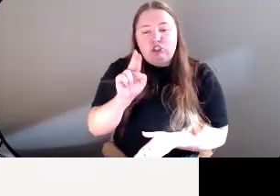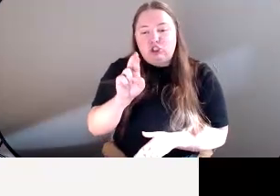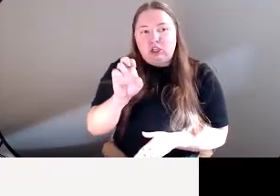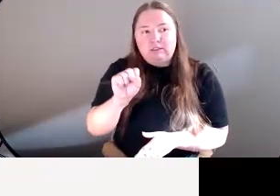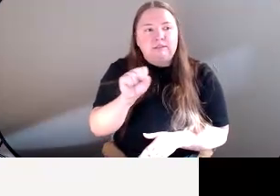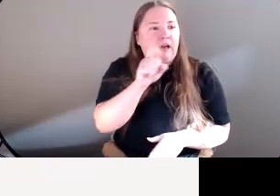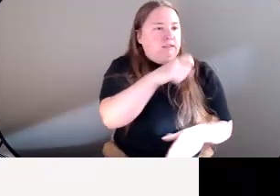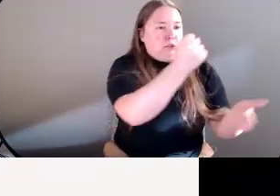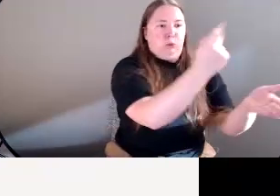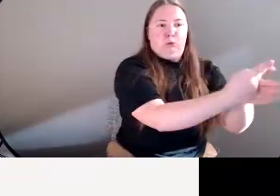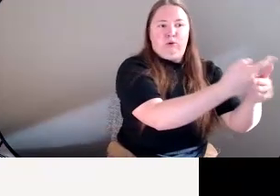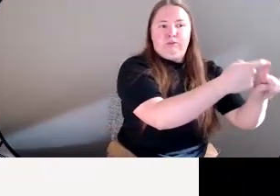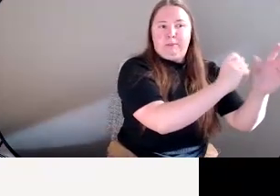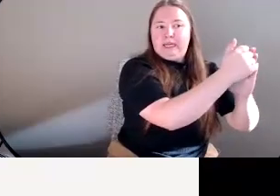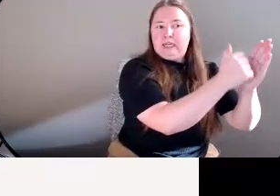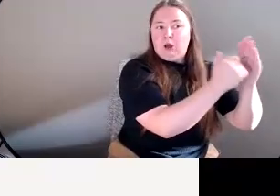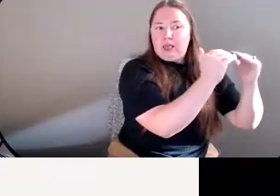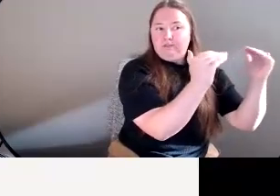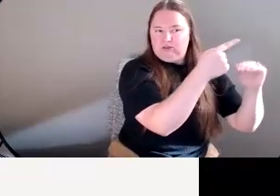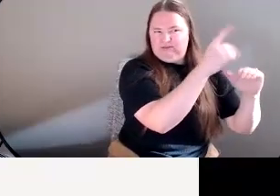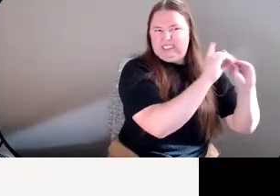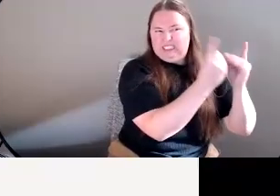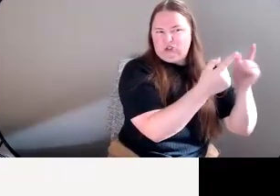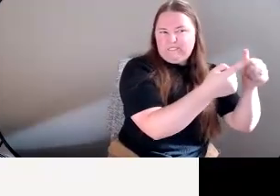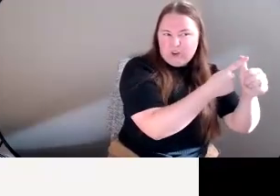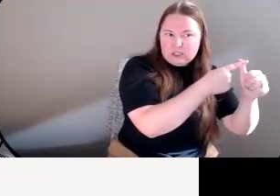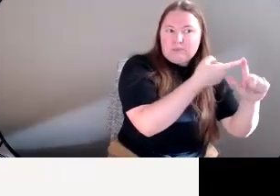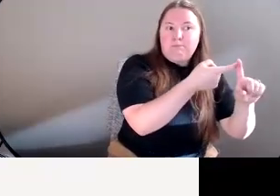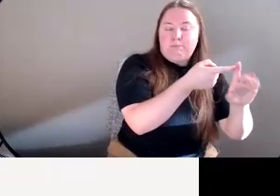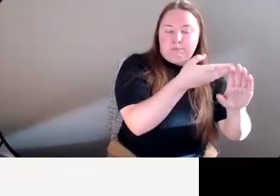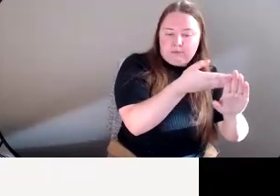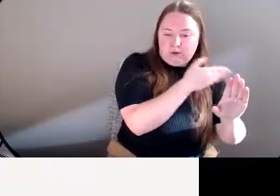at the account level first before it shows up in our courses,